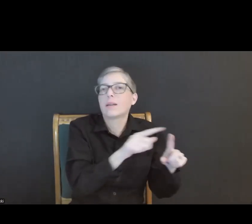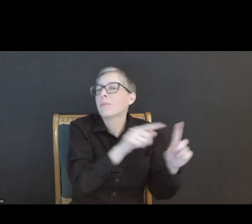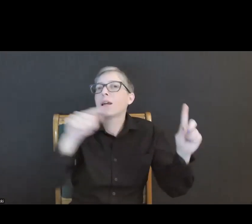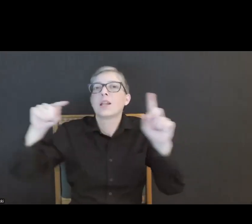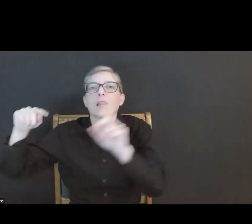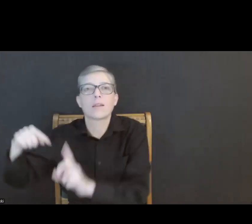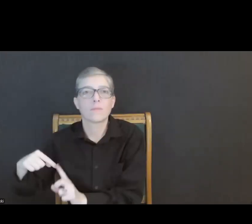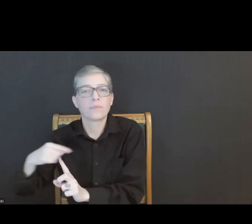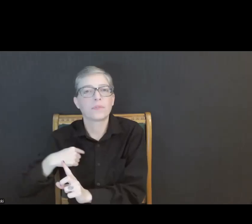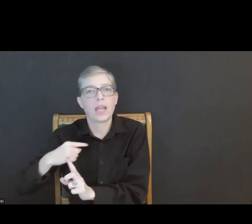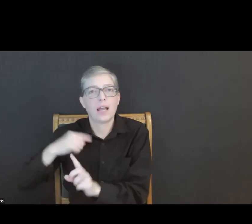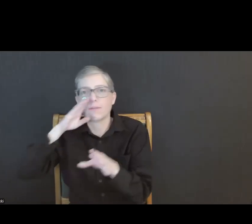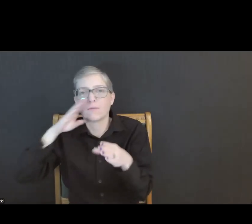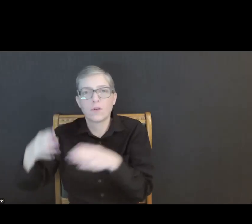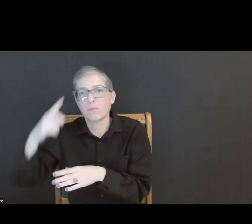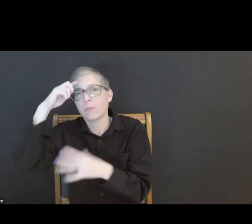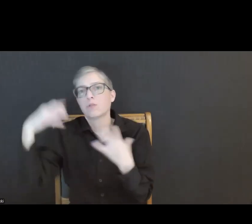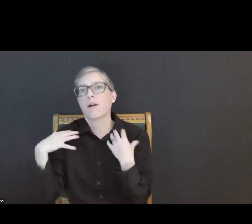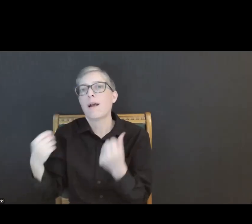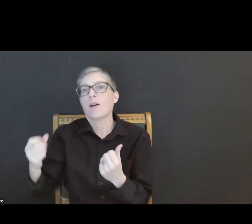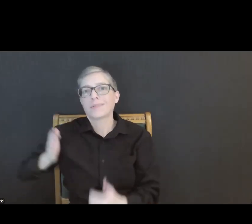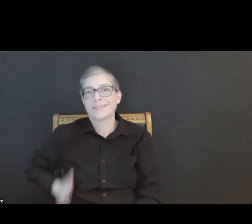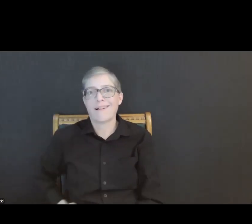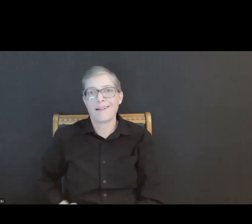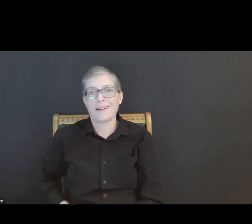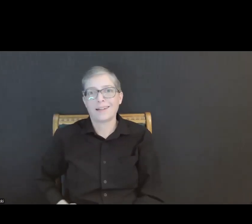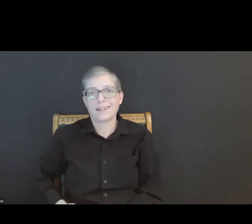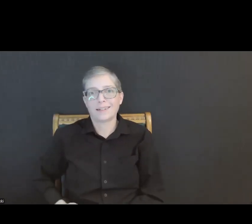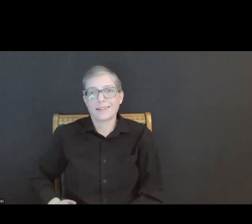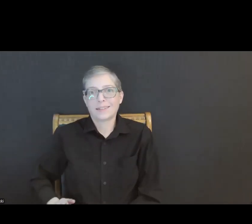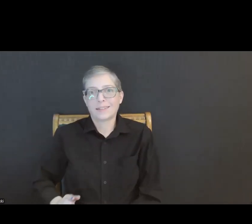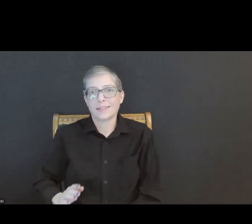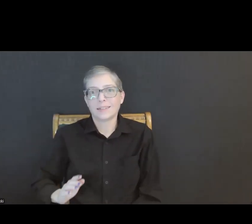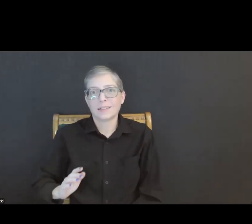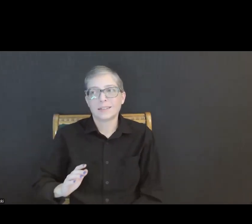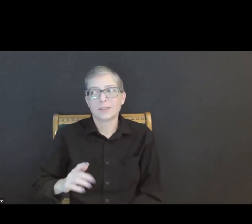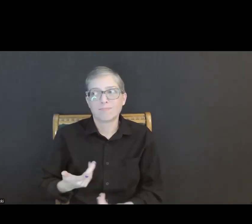on the mental health side and that was difficult having to work with doctors and they're saying